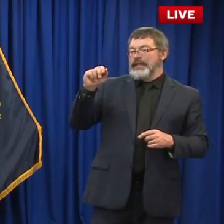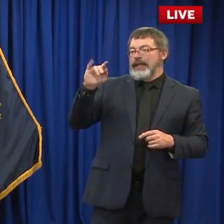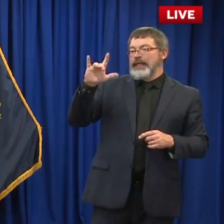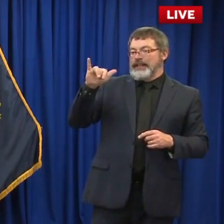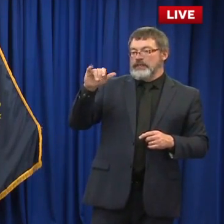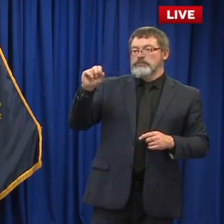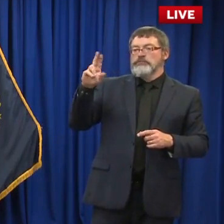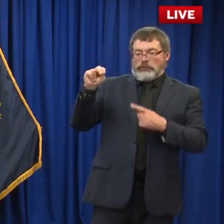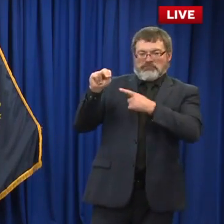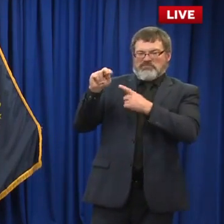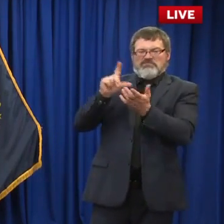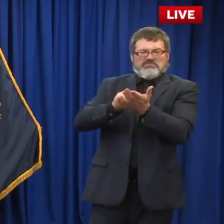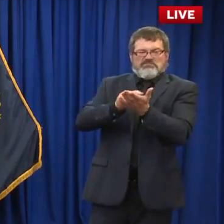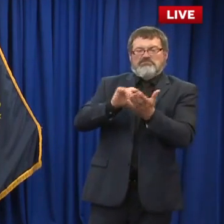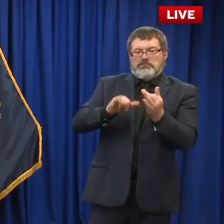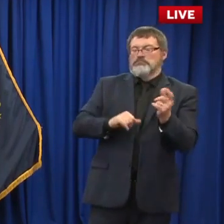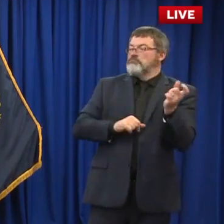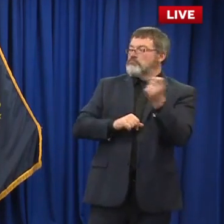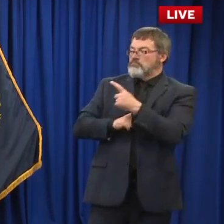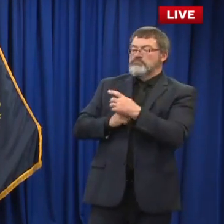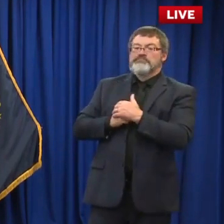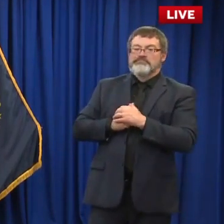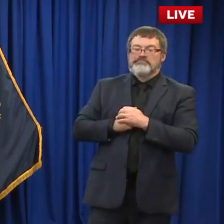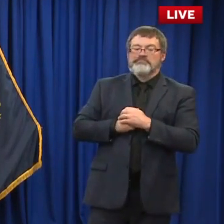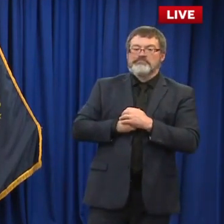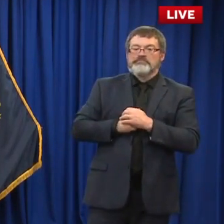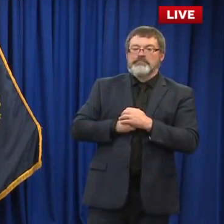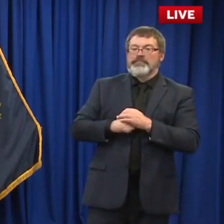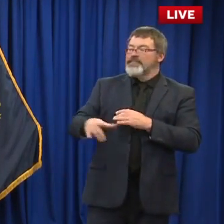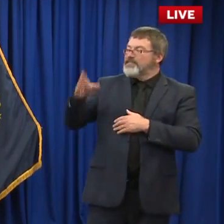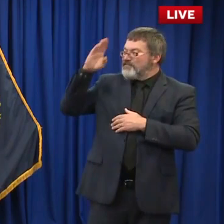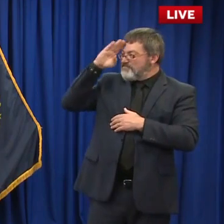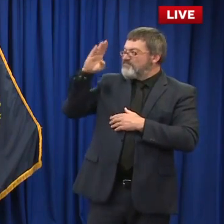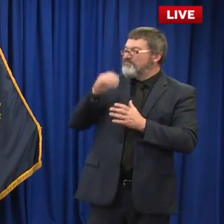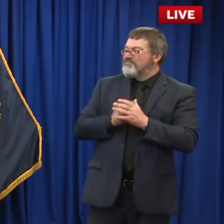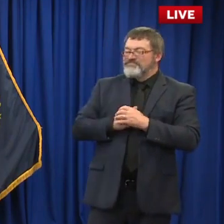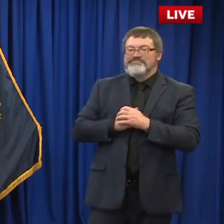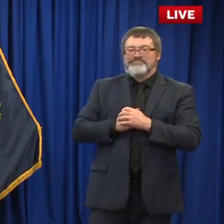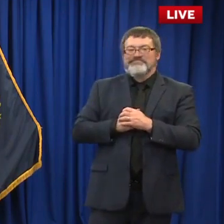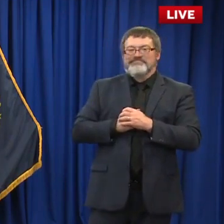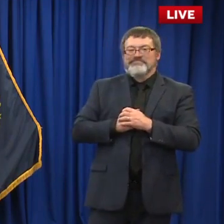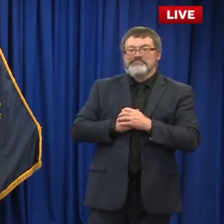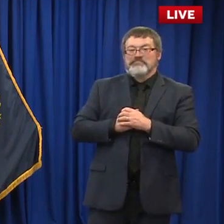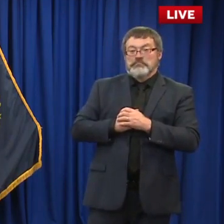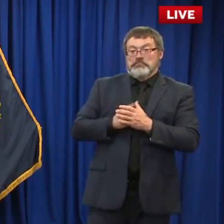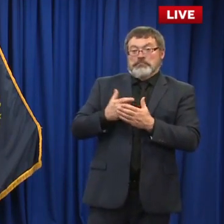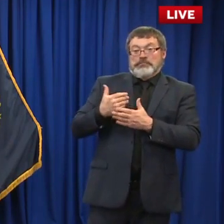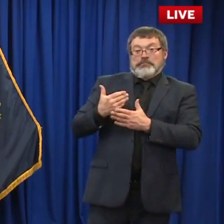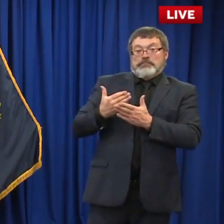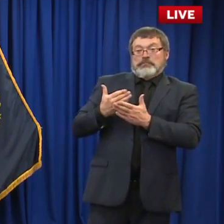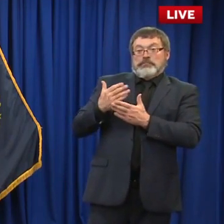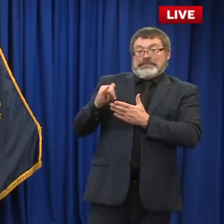THE NEXT QUESTION IS FROM THE DAILY SUN. RICK, PLEASE GO AHEAD. HI.